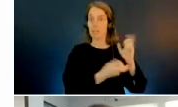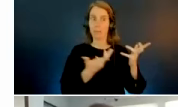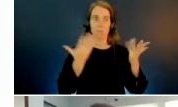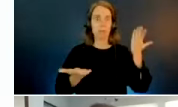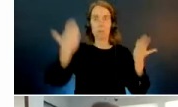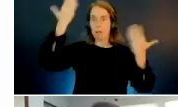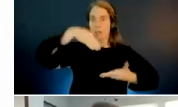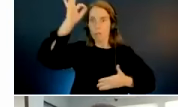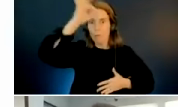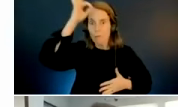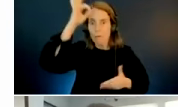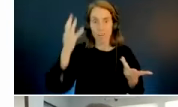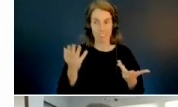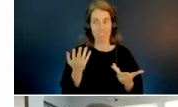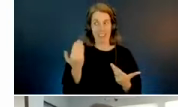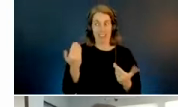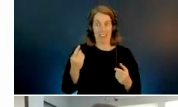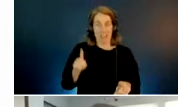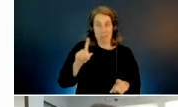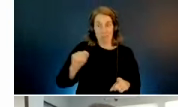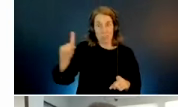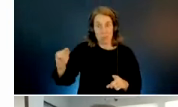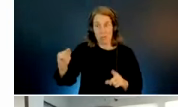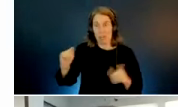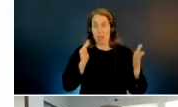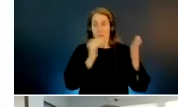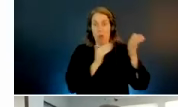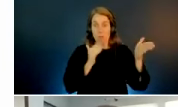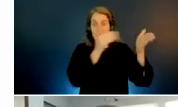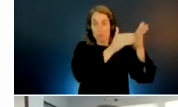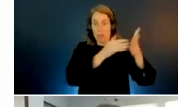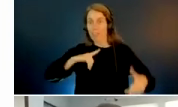um there were legislators that were advocating for changes and it went back and forth a lot the